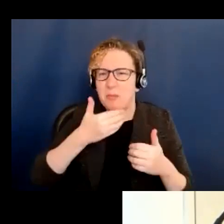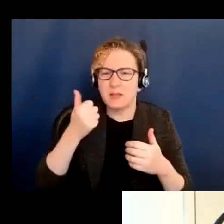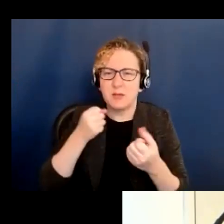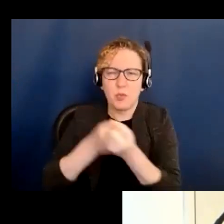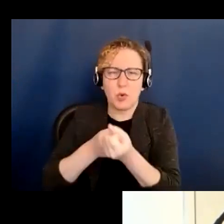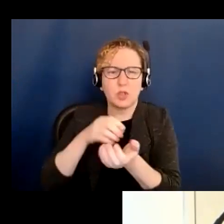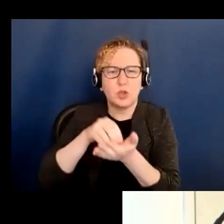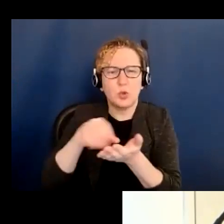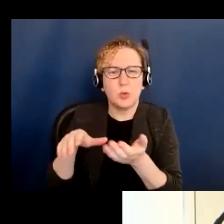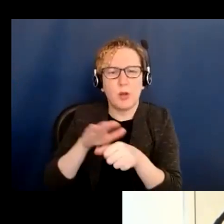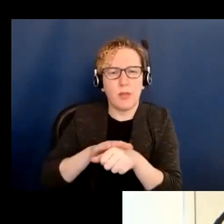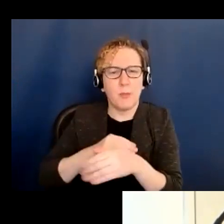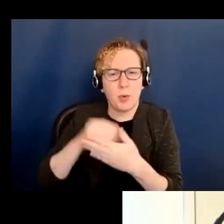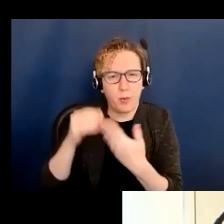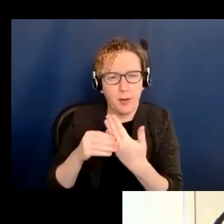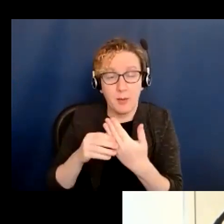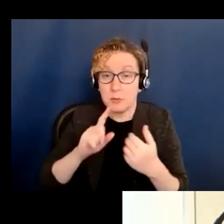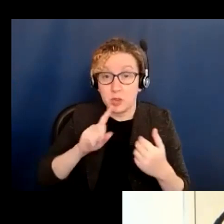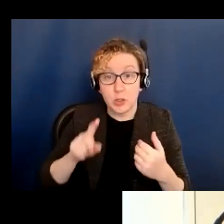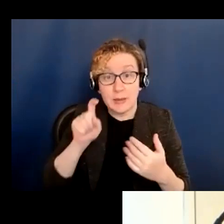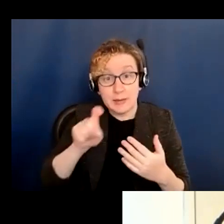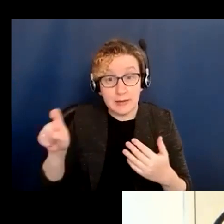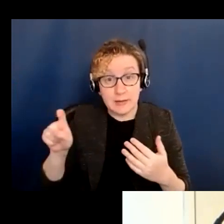sure all of their needs would be met.